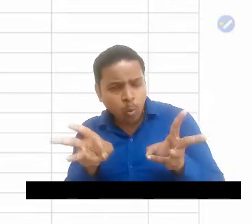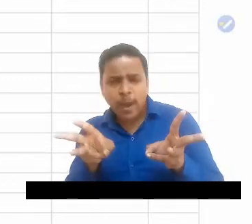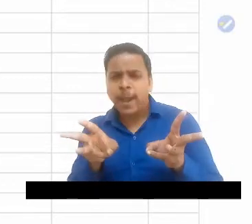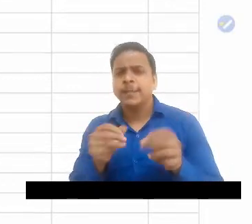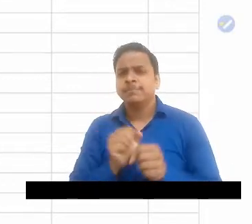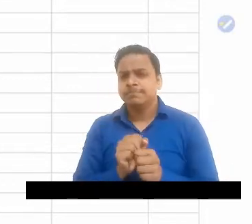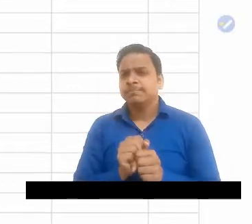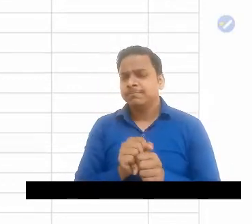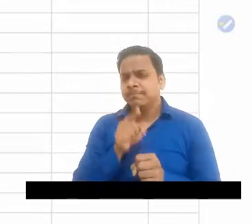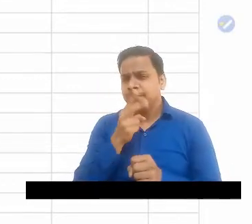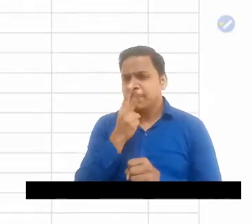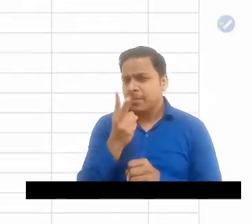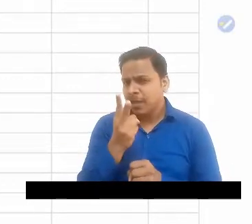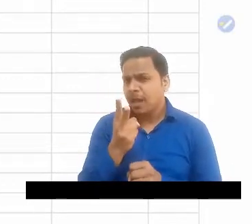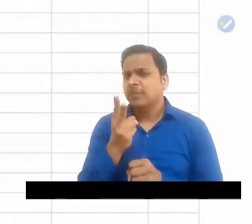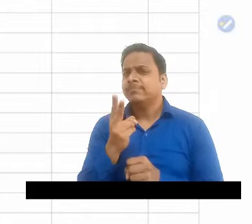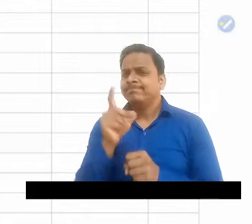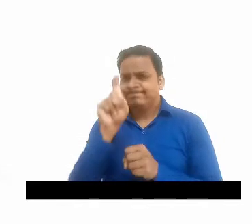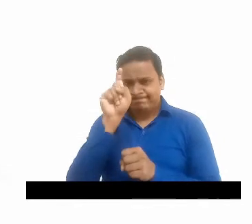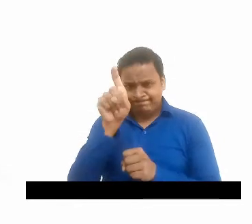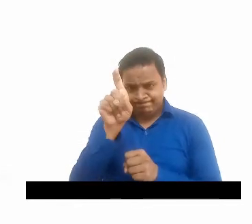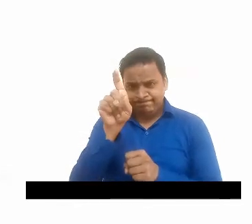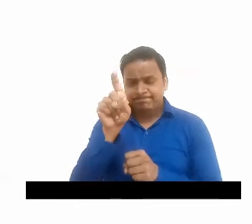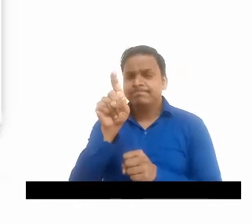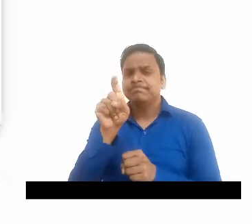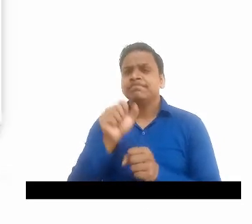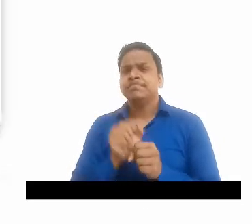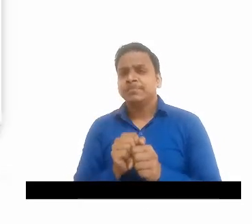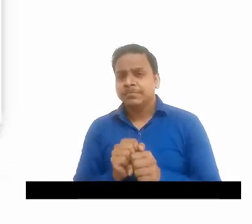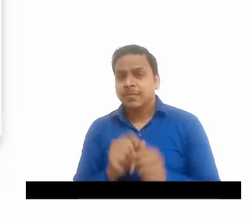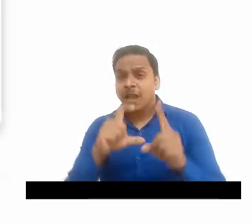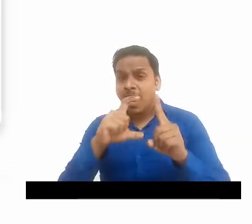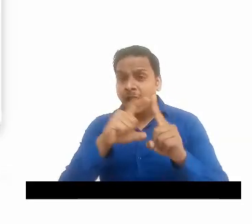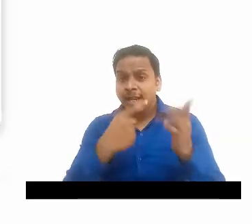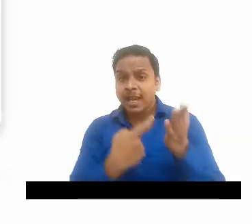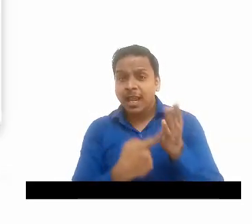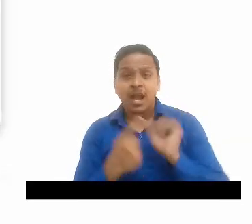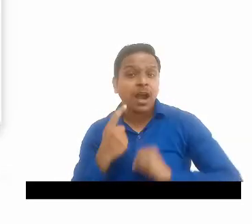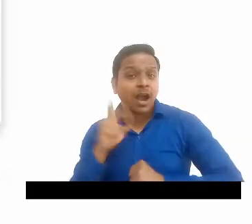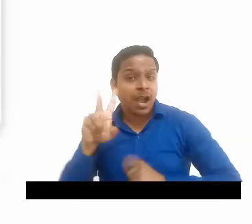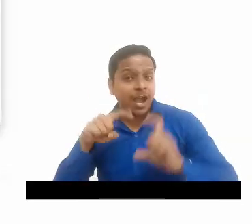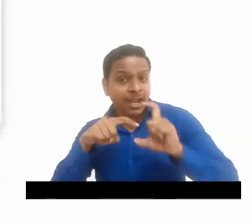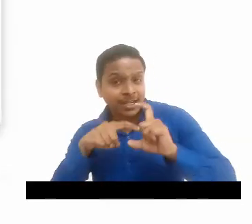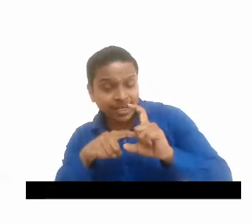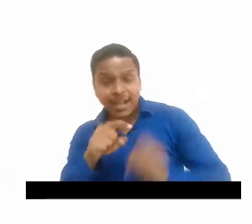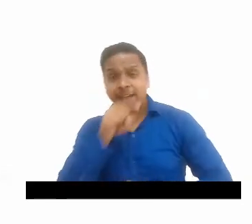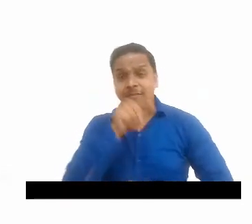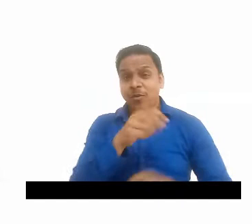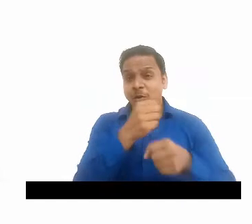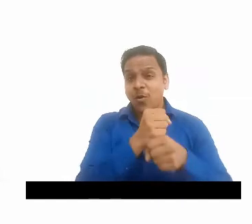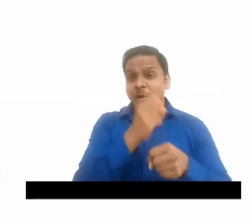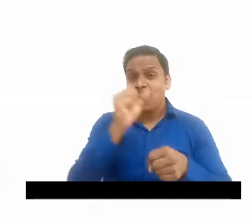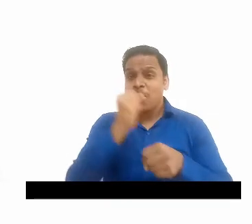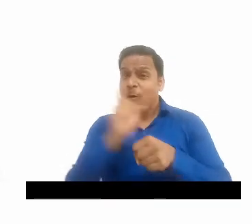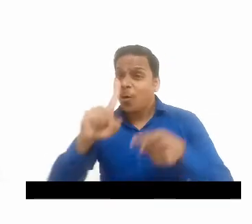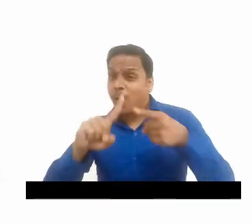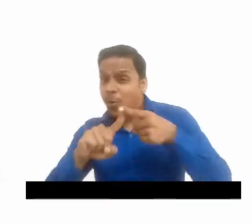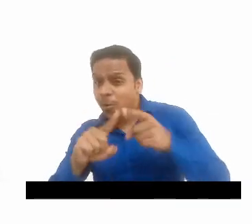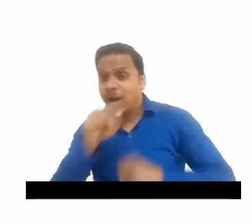a Google sheet again. Go to the browser and type drive.google.com